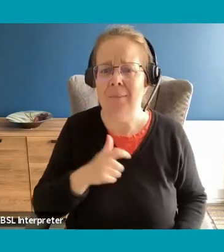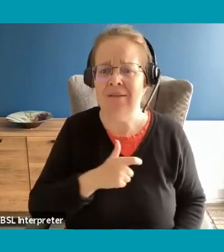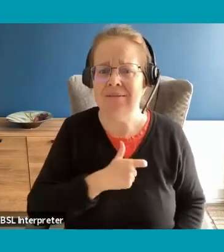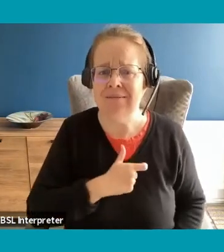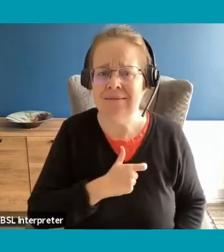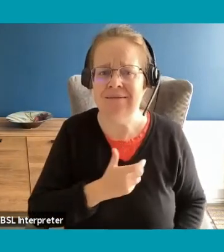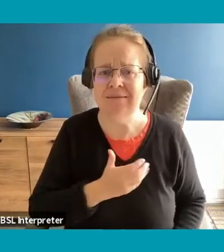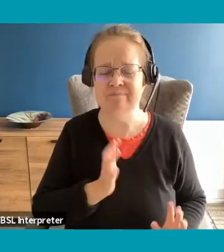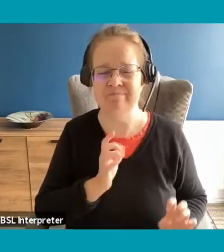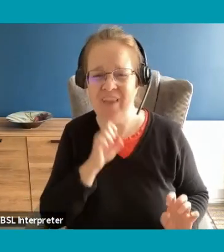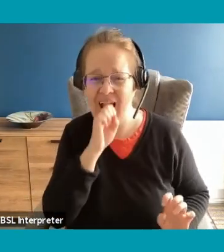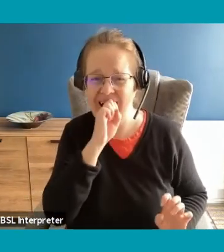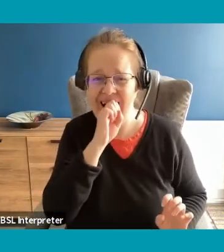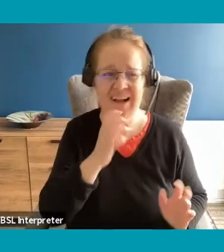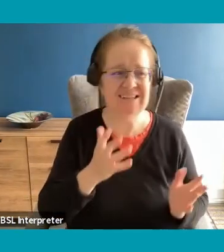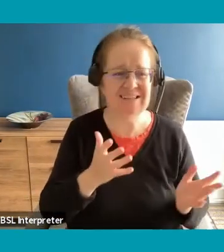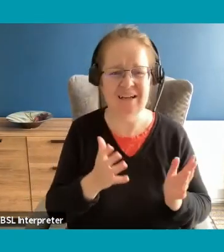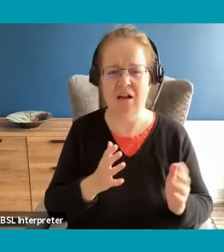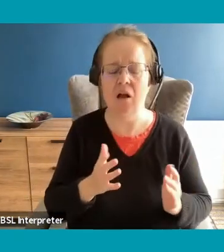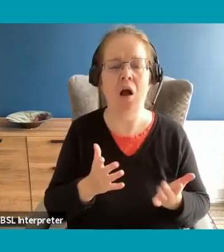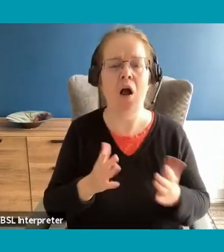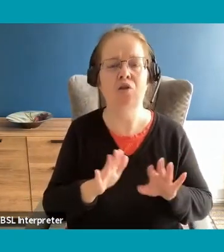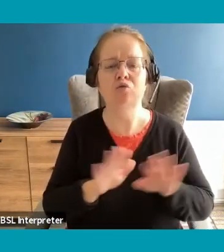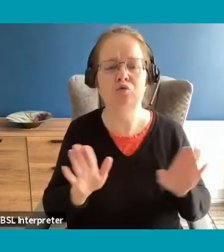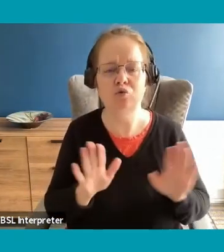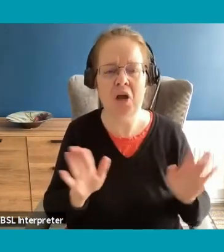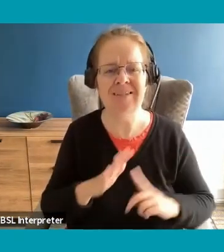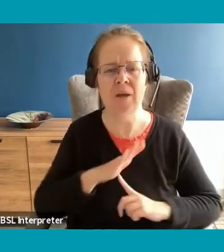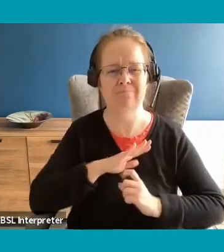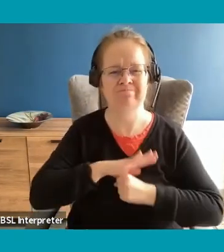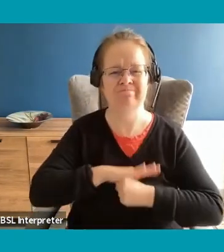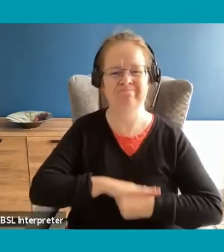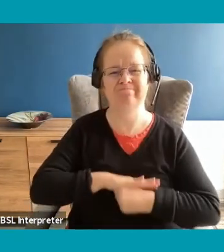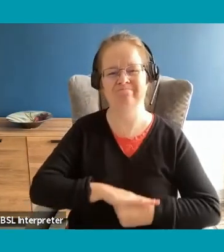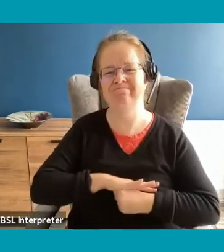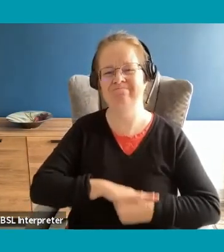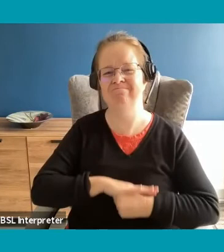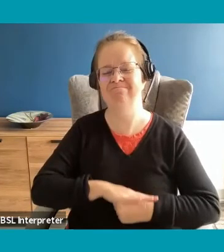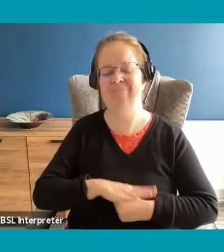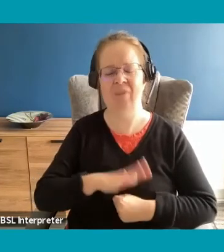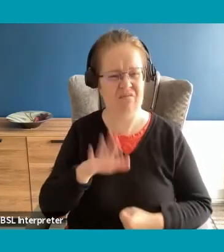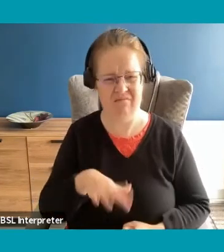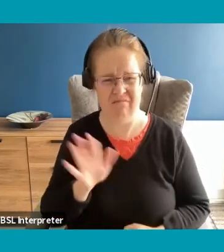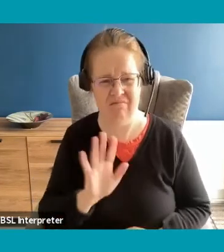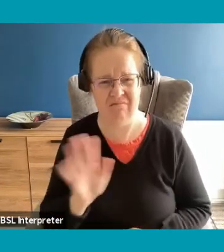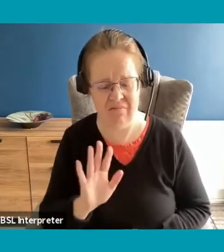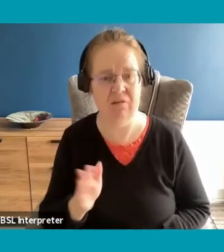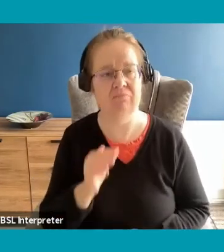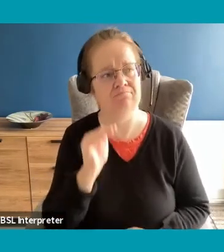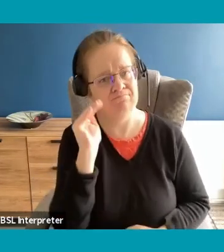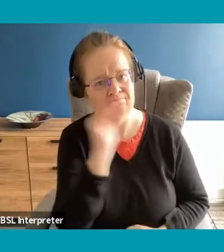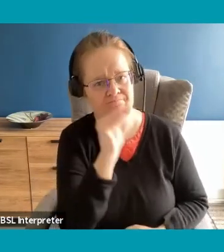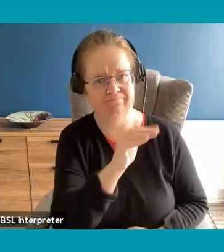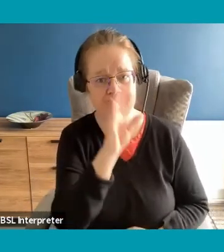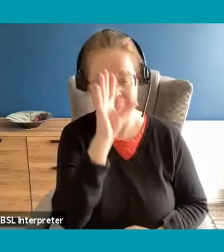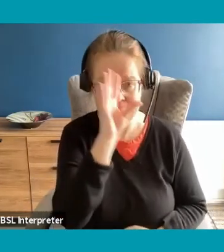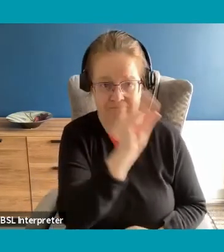Just don't try to suppress it, just get help. It's it's easier though.